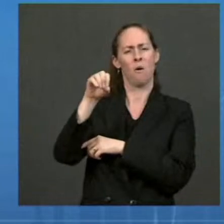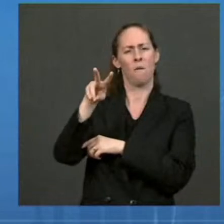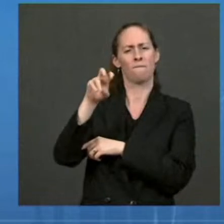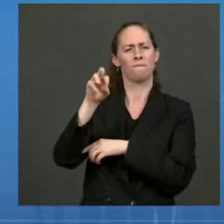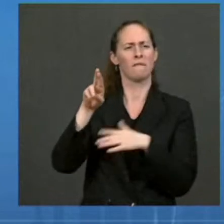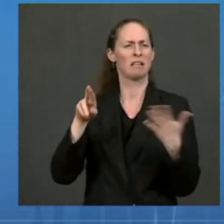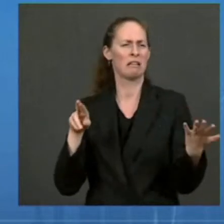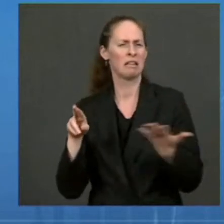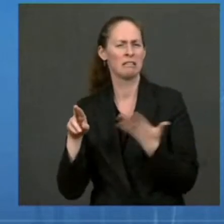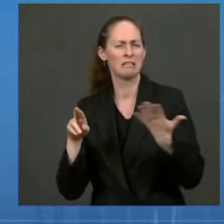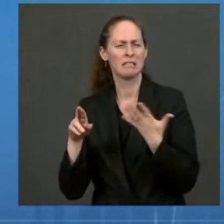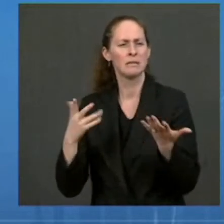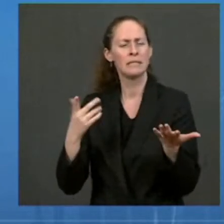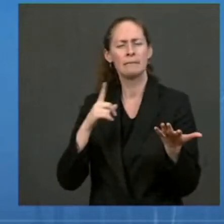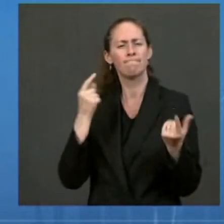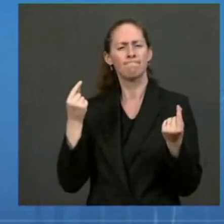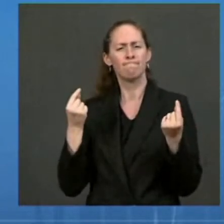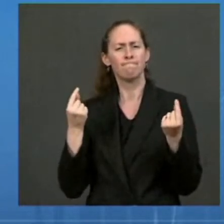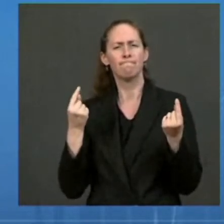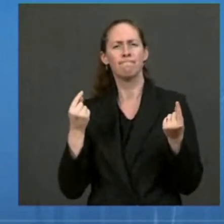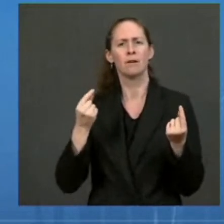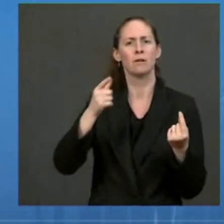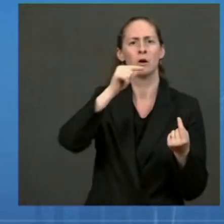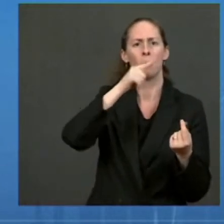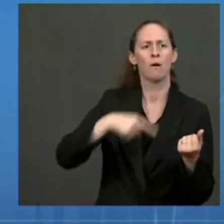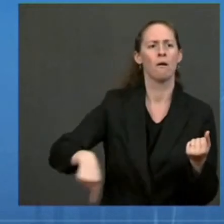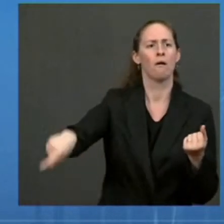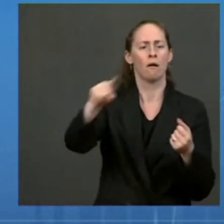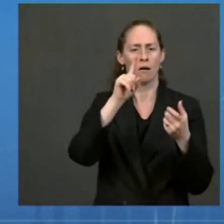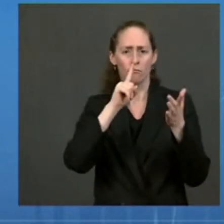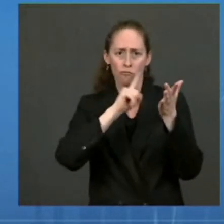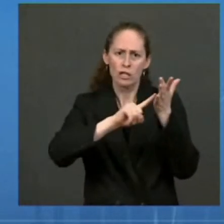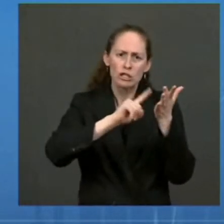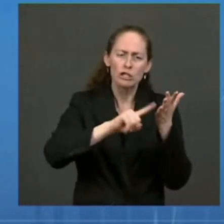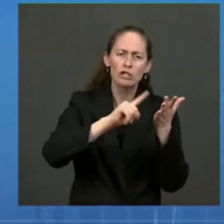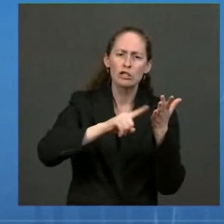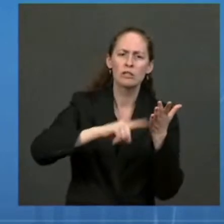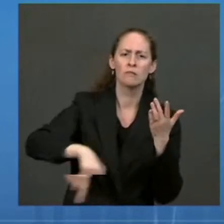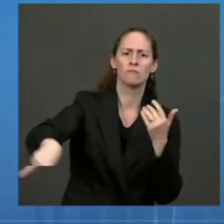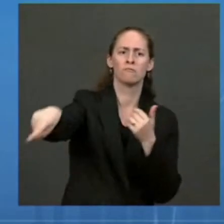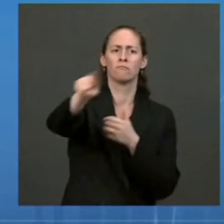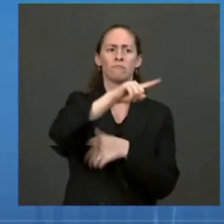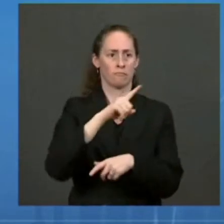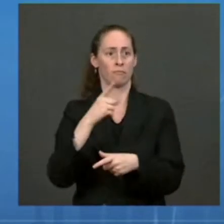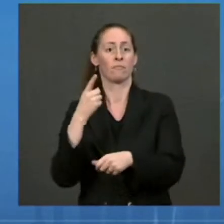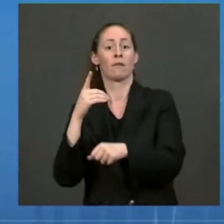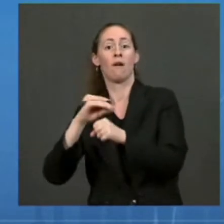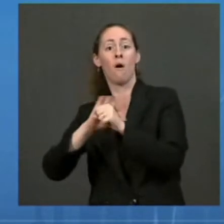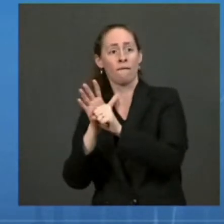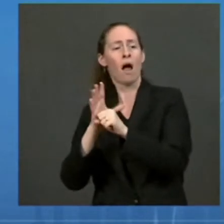MEAN BY THAT?